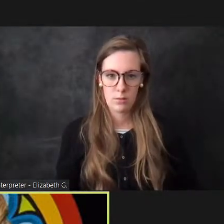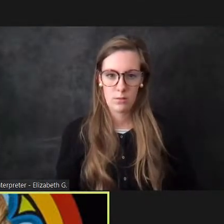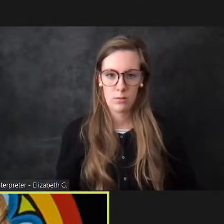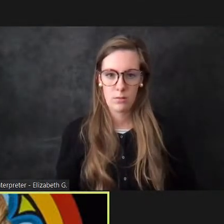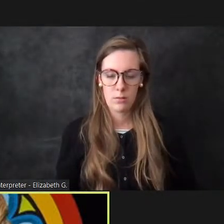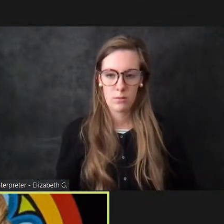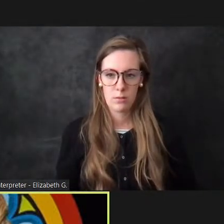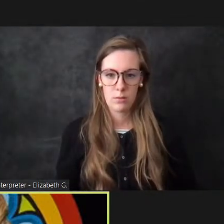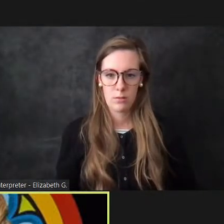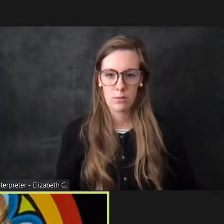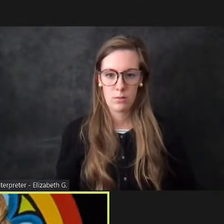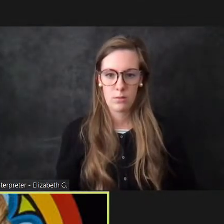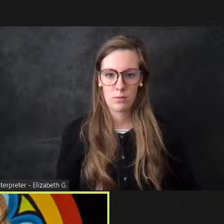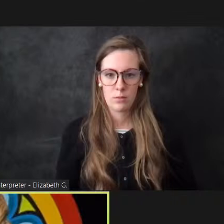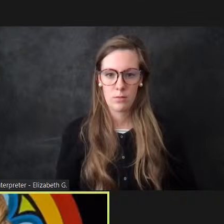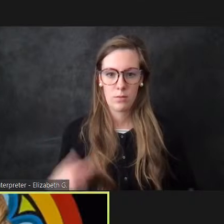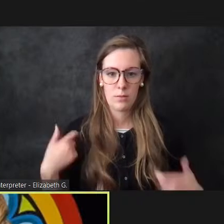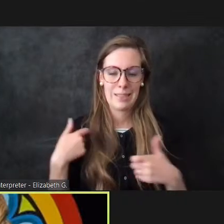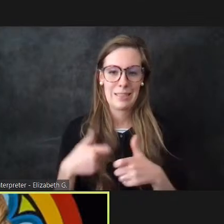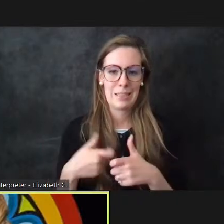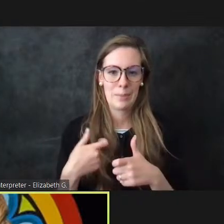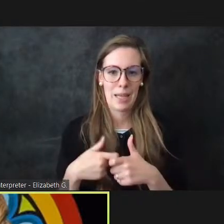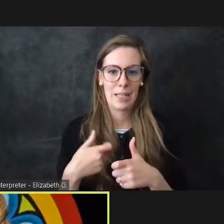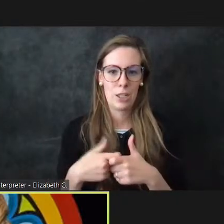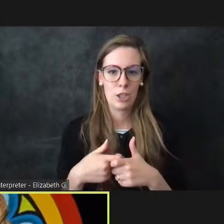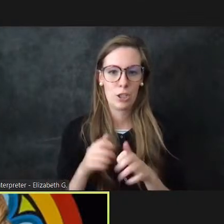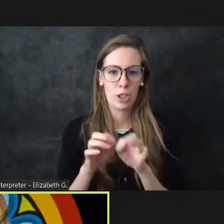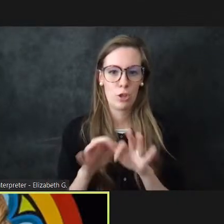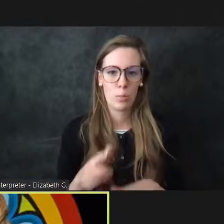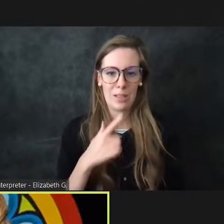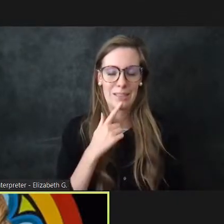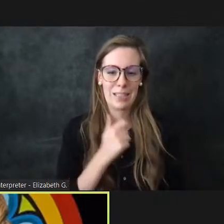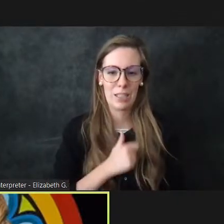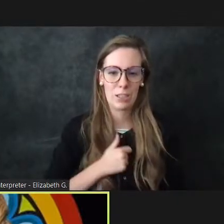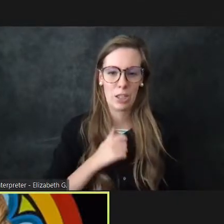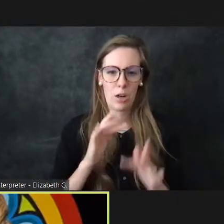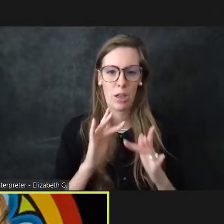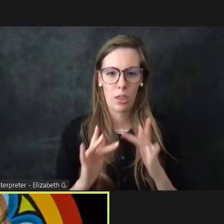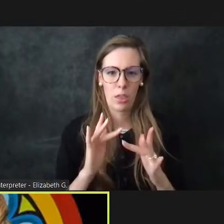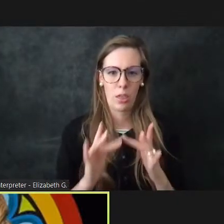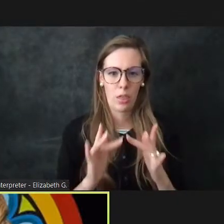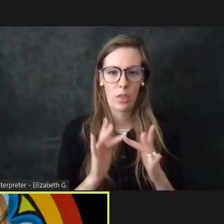Sorry, my connection is breaking down a little bit.